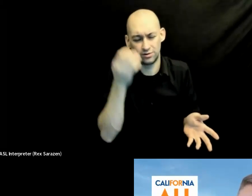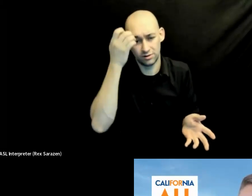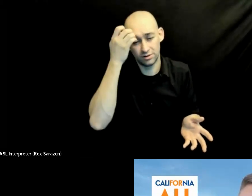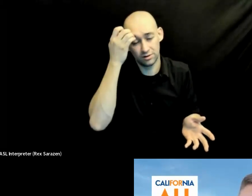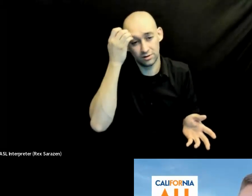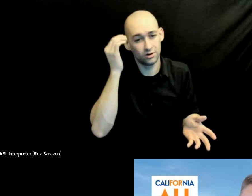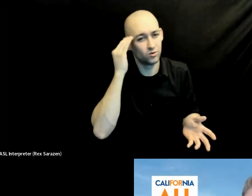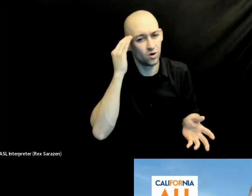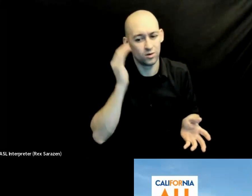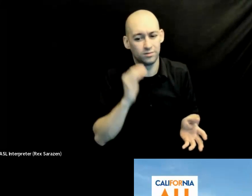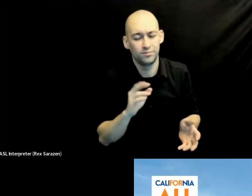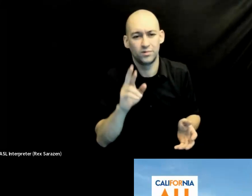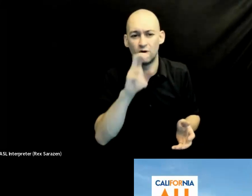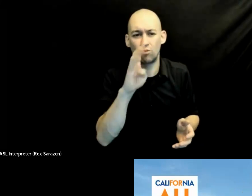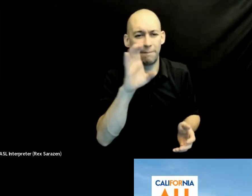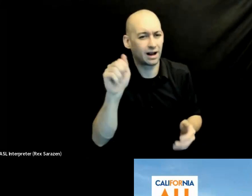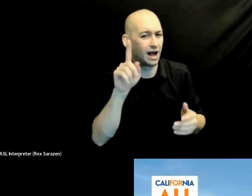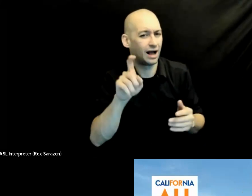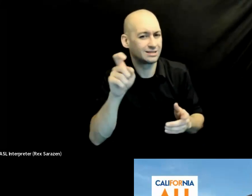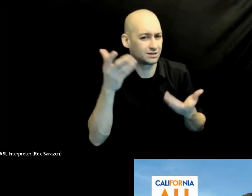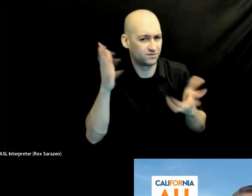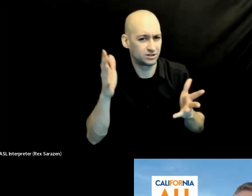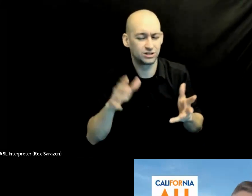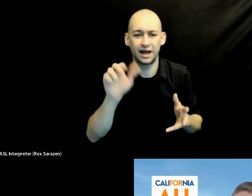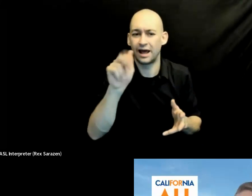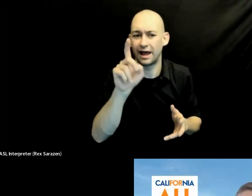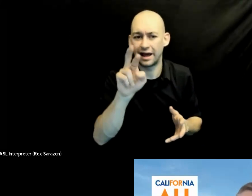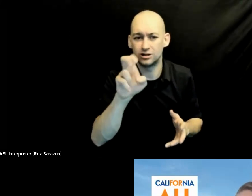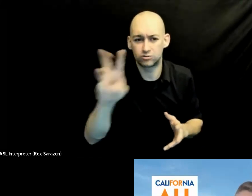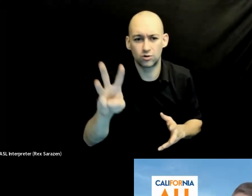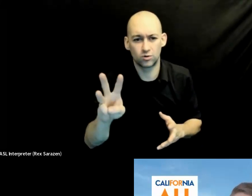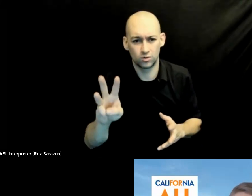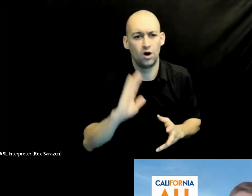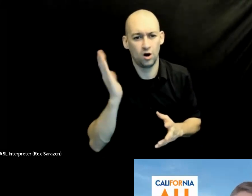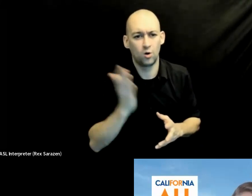Rebecca might have asked that question earlier, Andrew, we would love you know, any suggestions